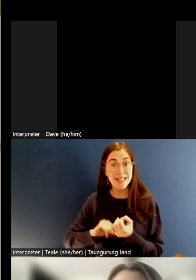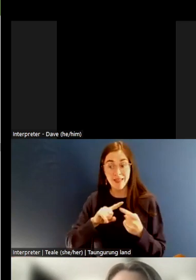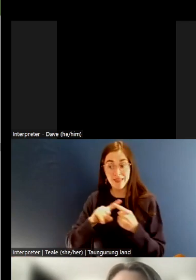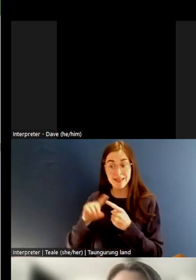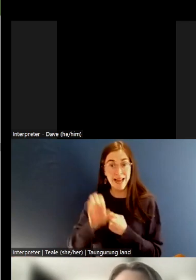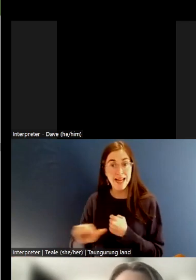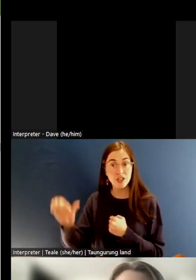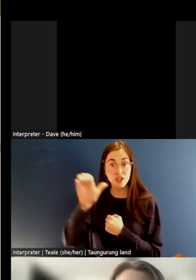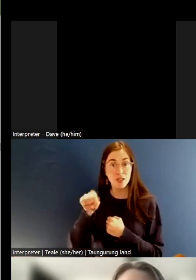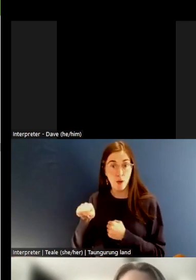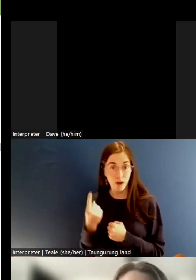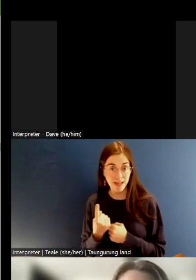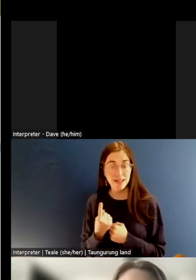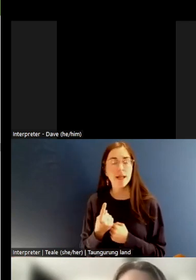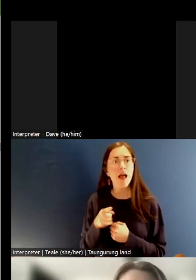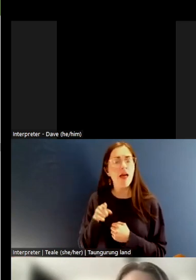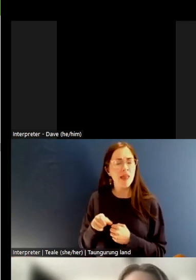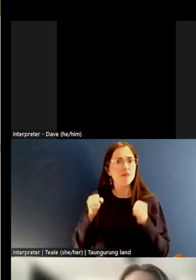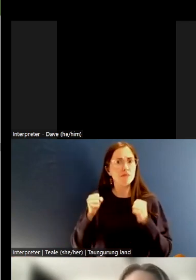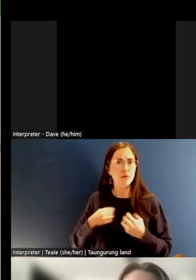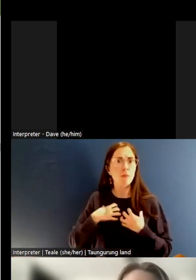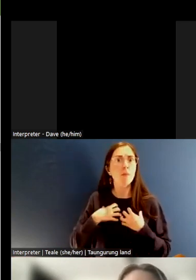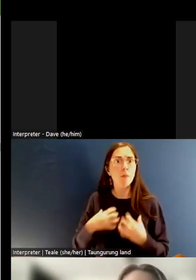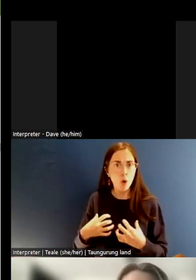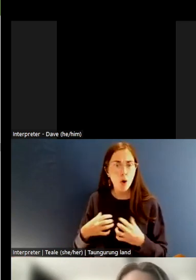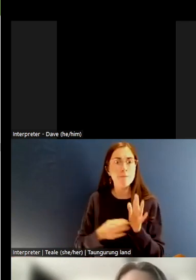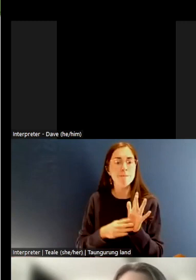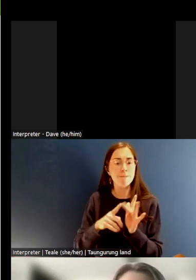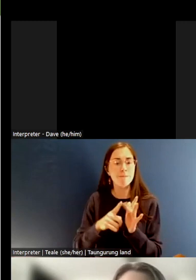and that had significantly more mild at initial and latest.